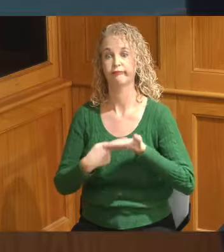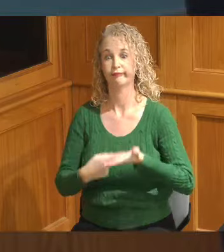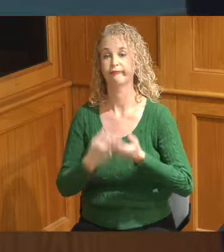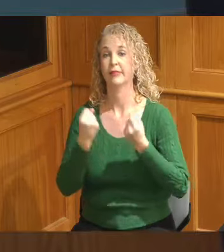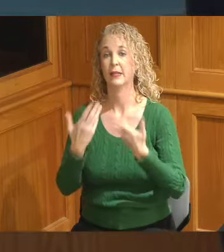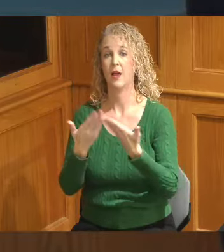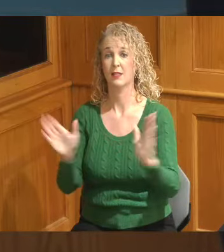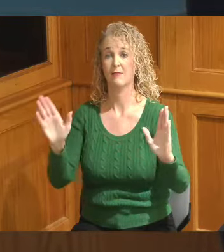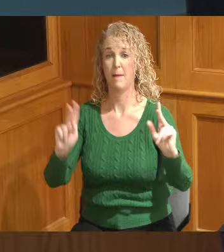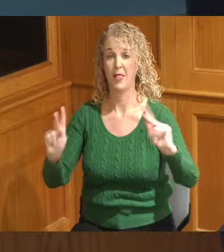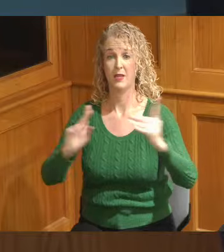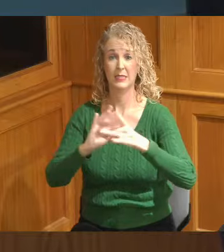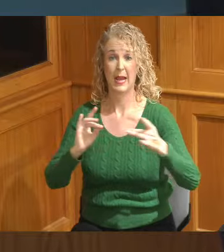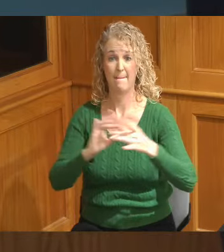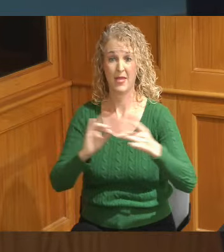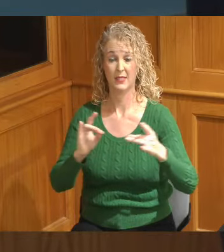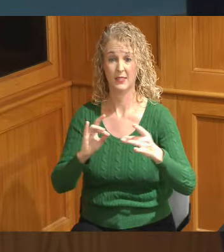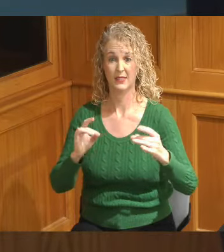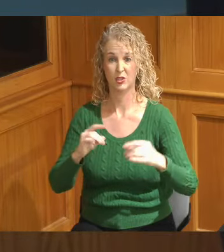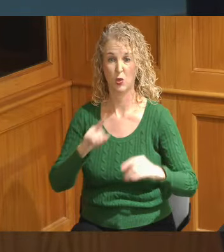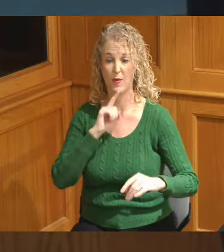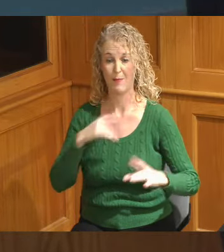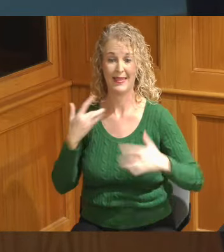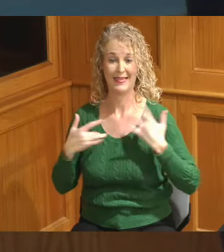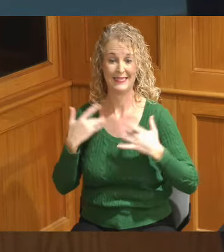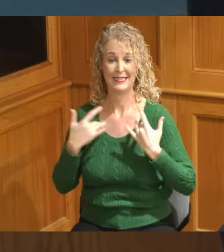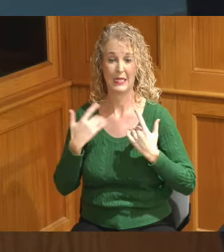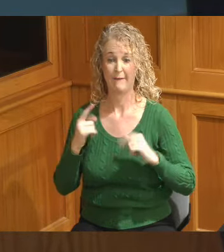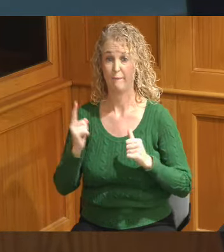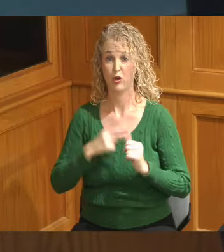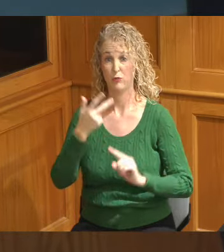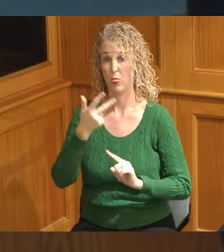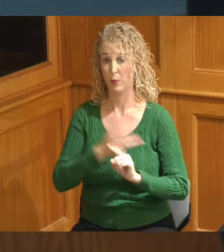about this. So we'll move within the first quarter of next year to get something a pilot